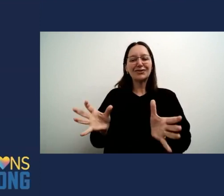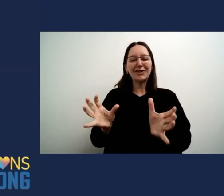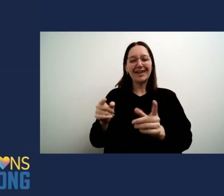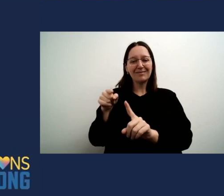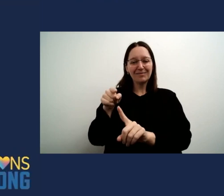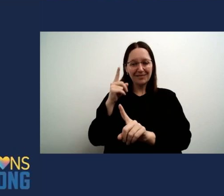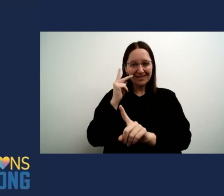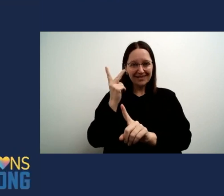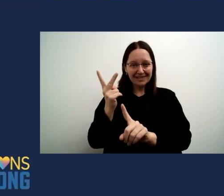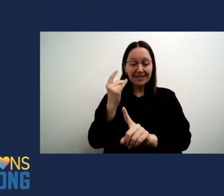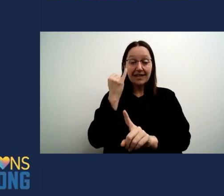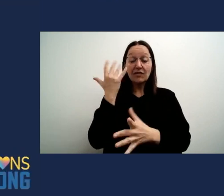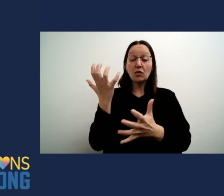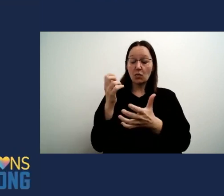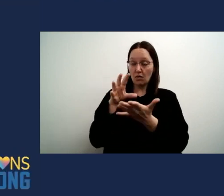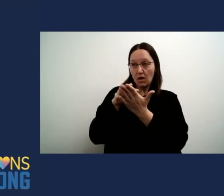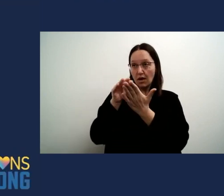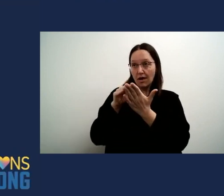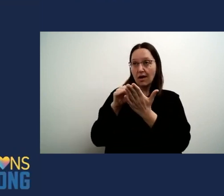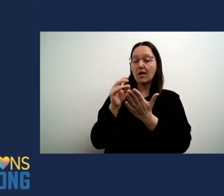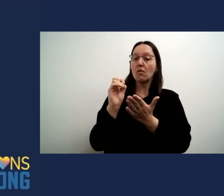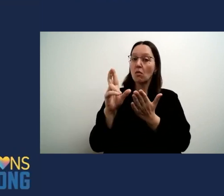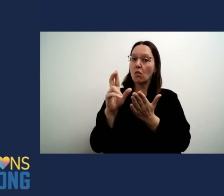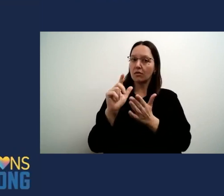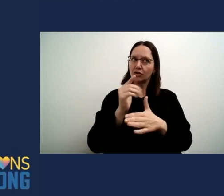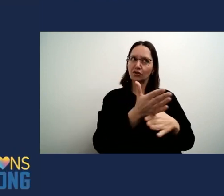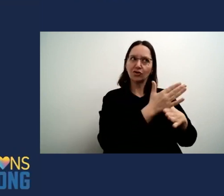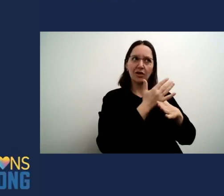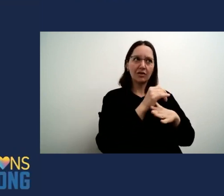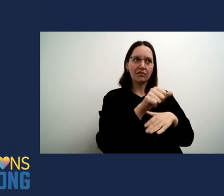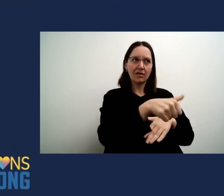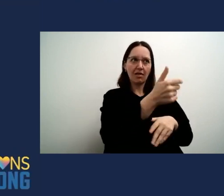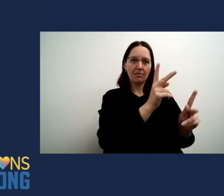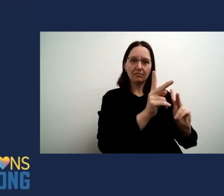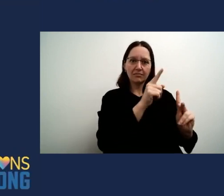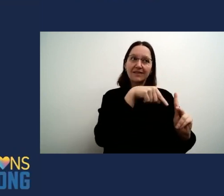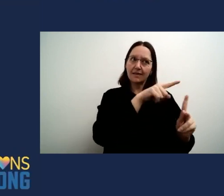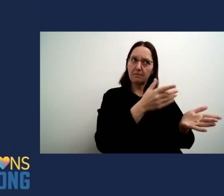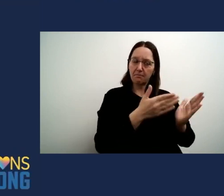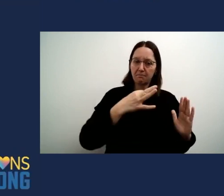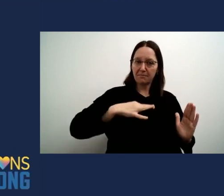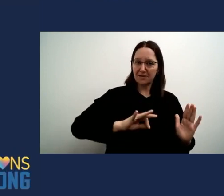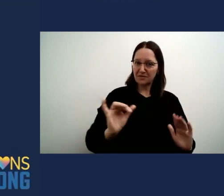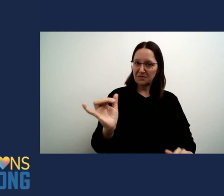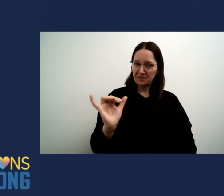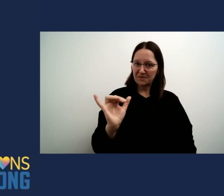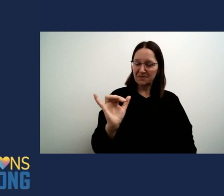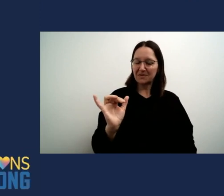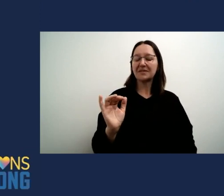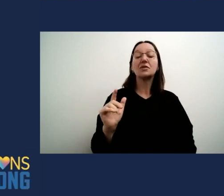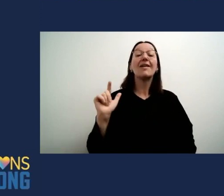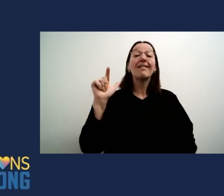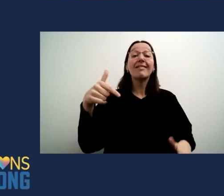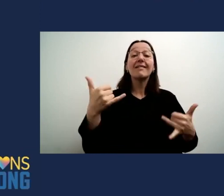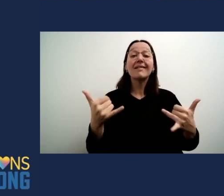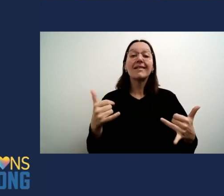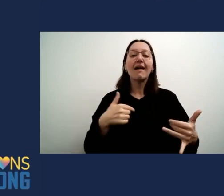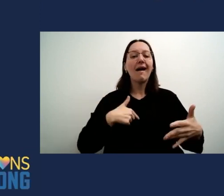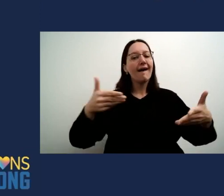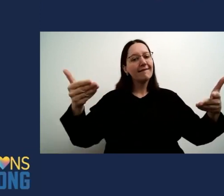about our own biases toward values. These discussions are fundamentals to the connections we build with each other when